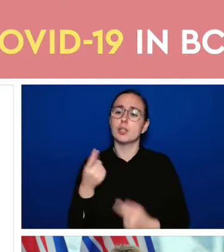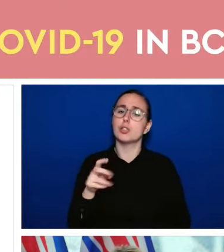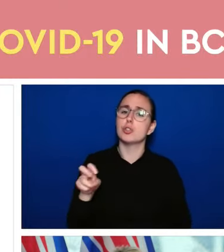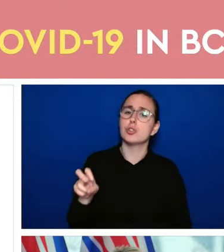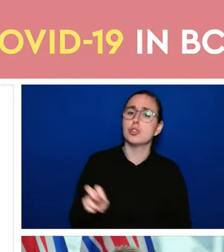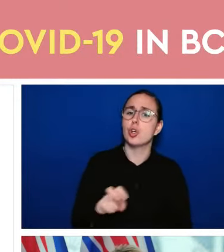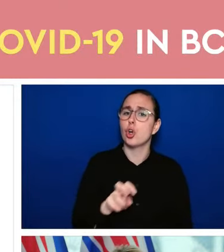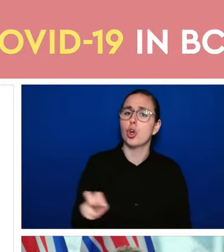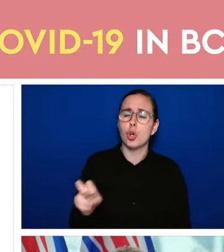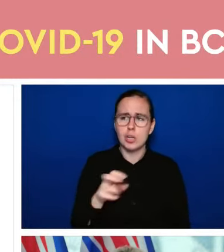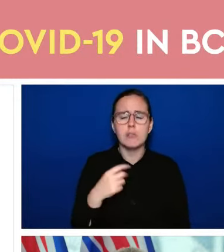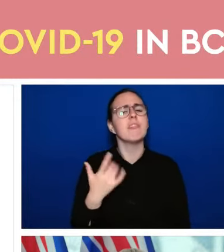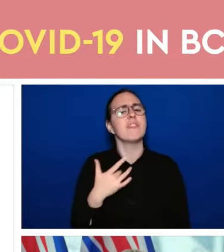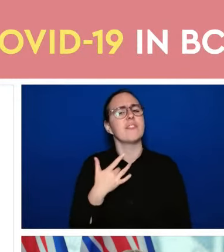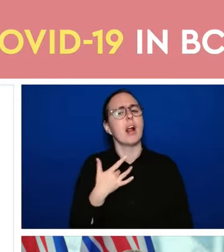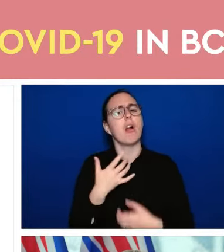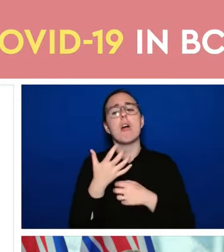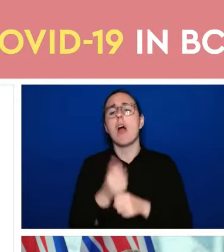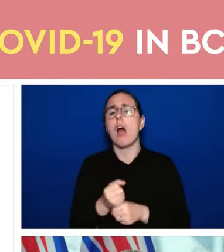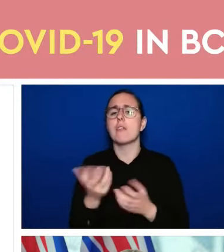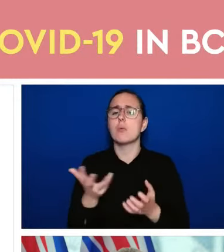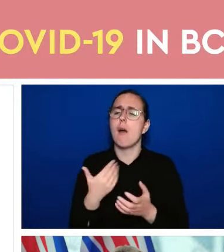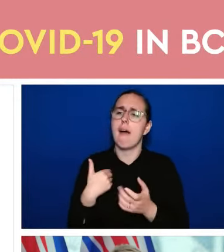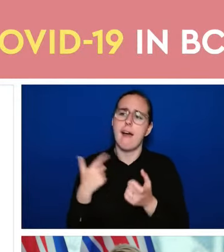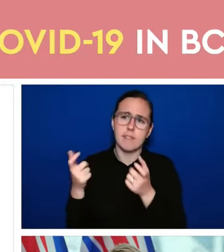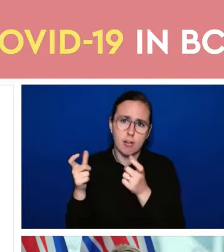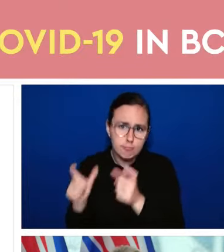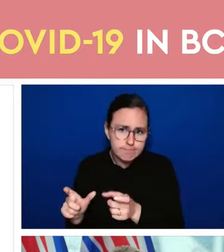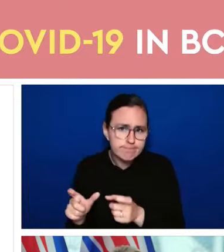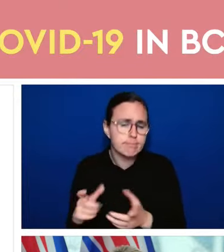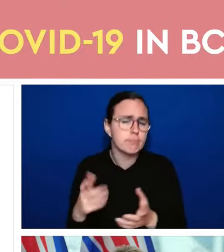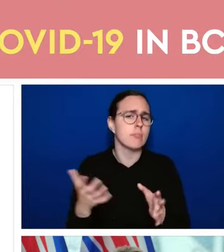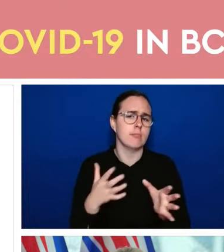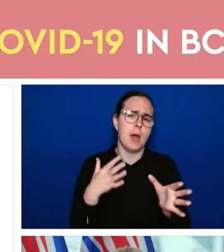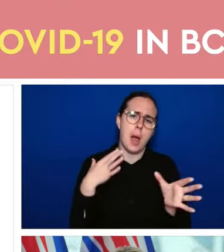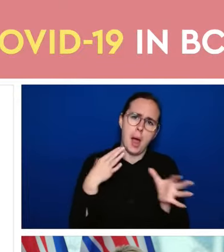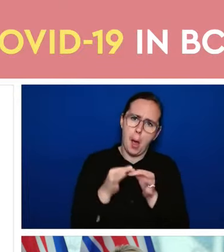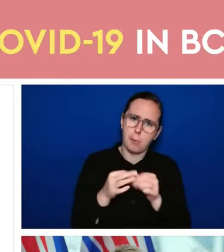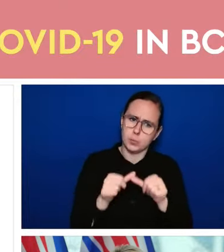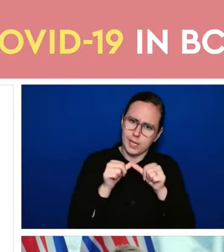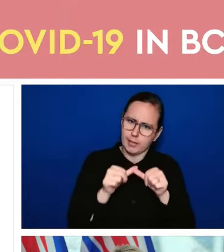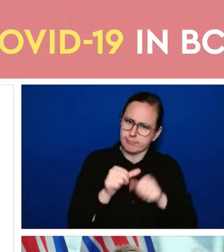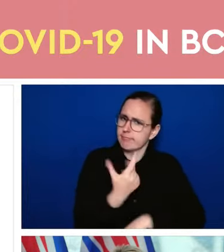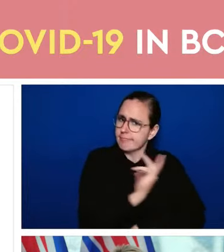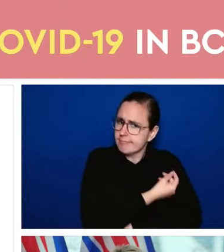the actions that you have a your disposal including getting that